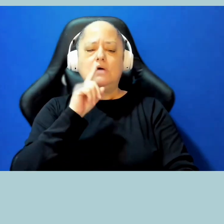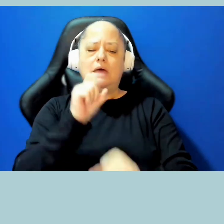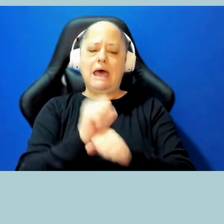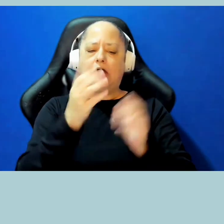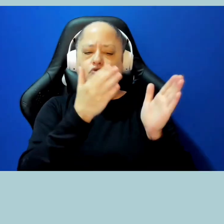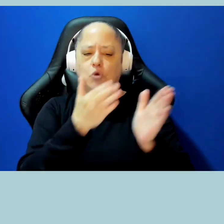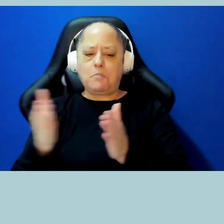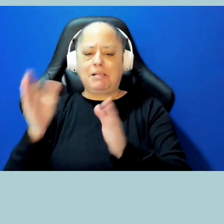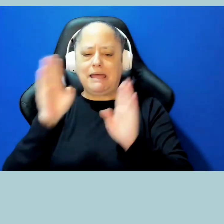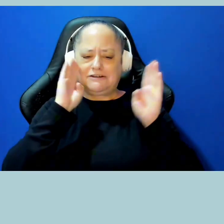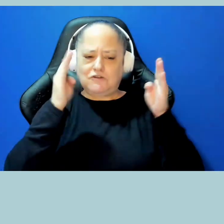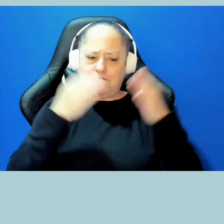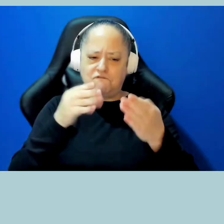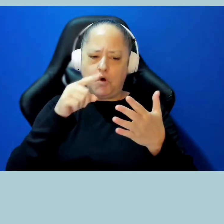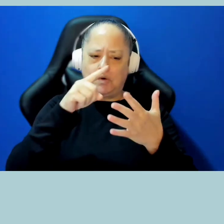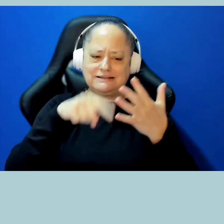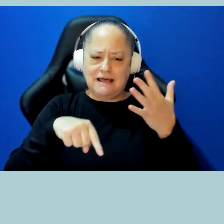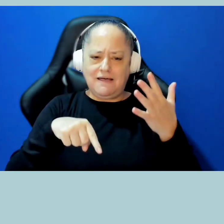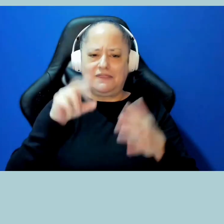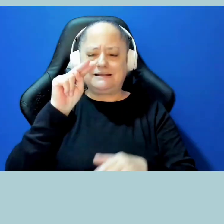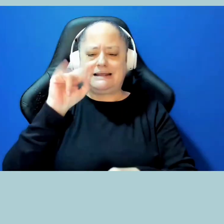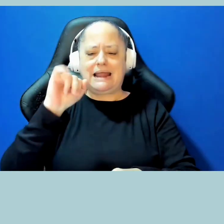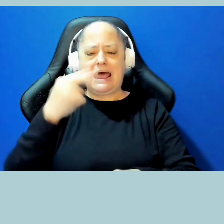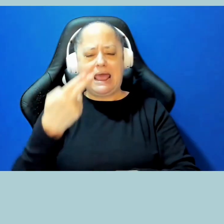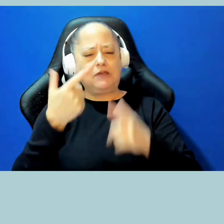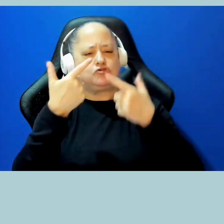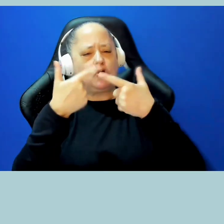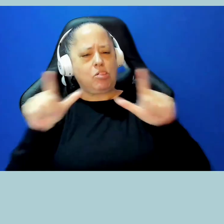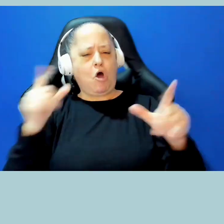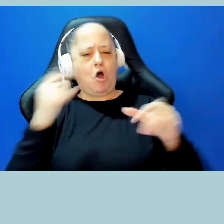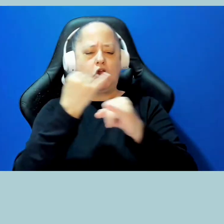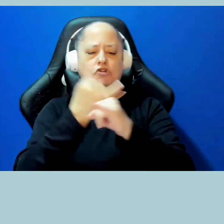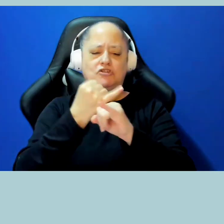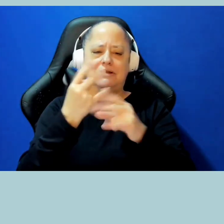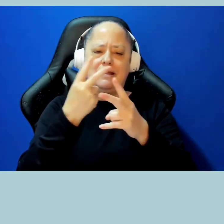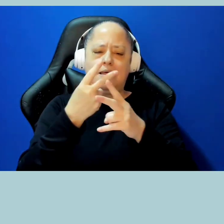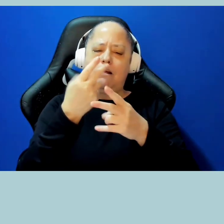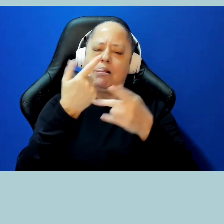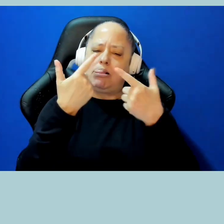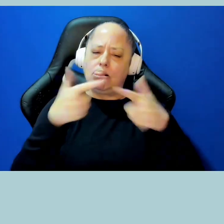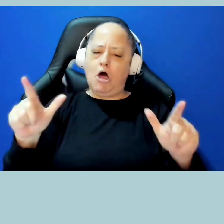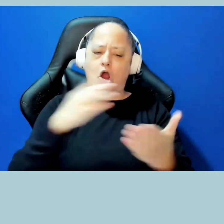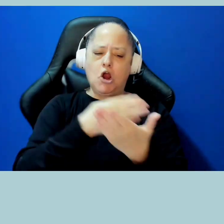focus on this because NIH is an extremely large institution, very large budget, many different components.